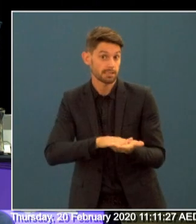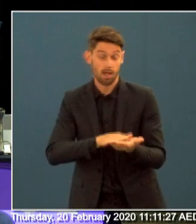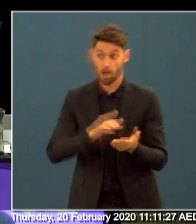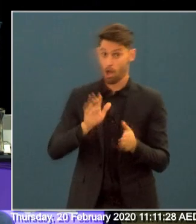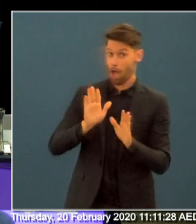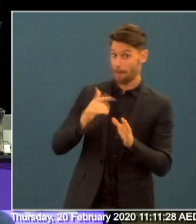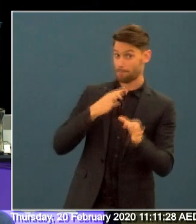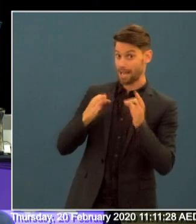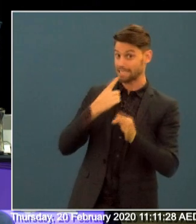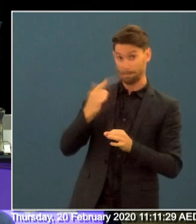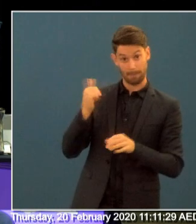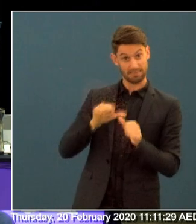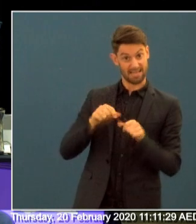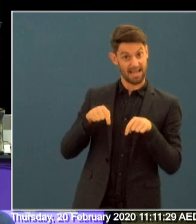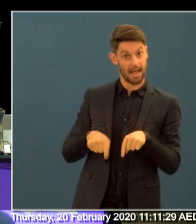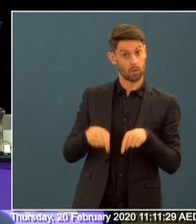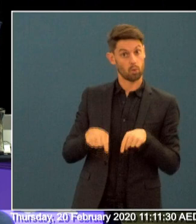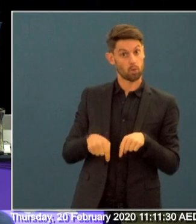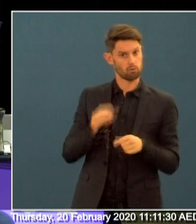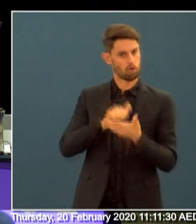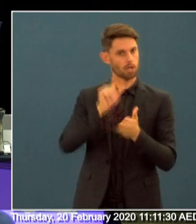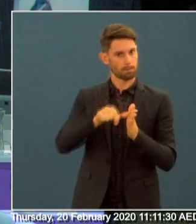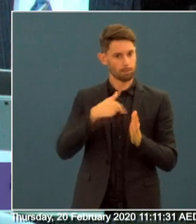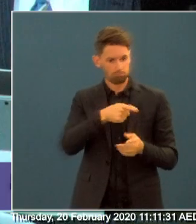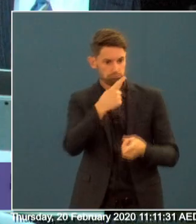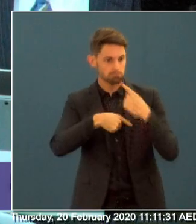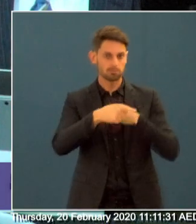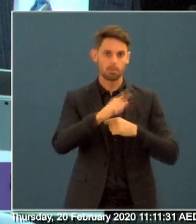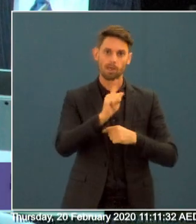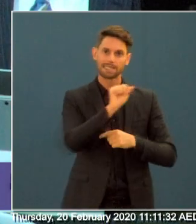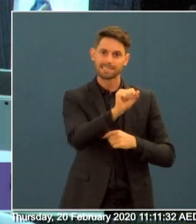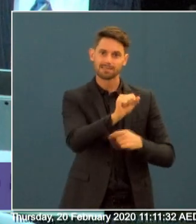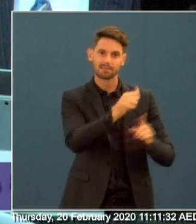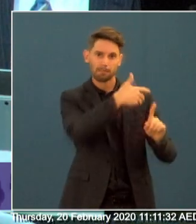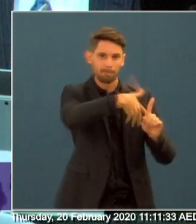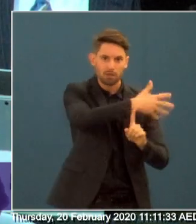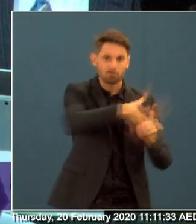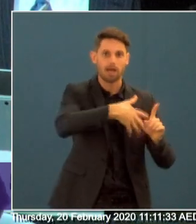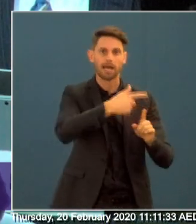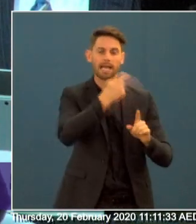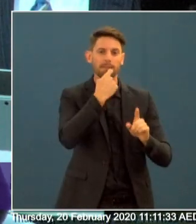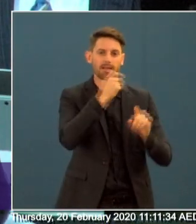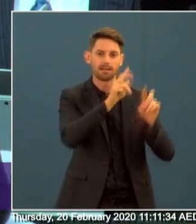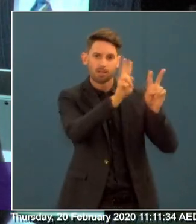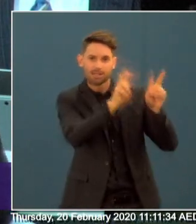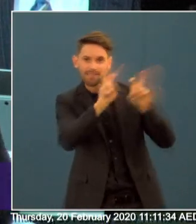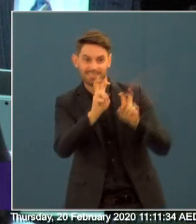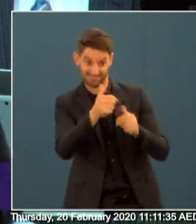if you wanted to have the morning tea now, if that was convenient, before I move on to the next topic, and then that... All right. Well, that's... ...might neatly...